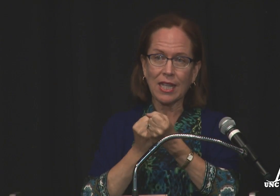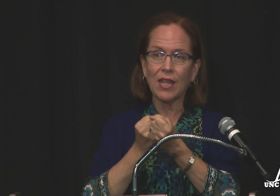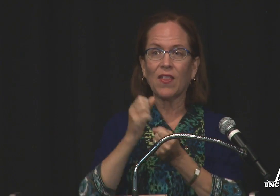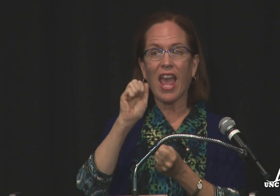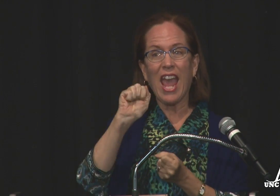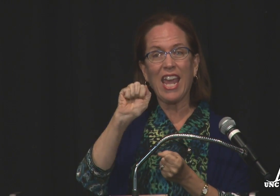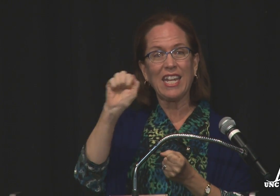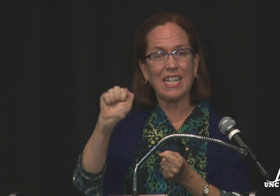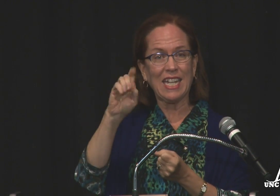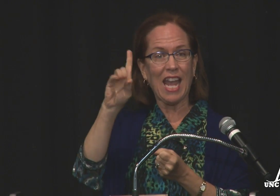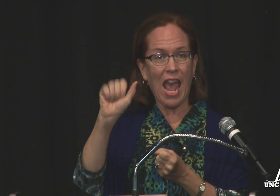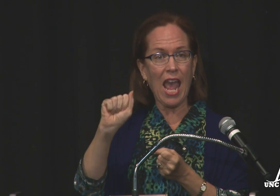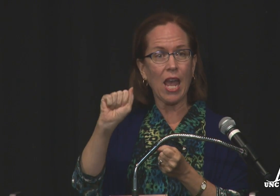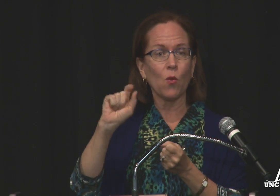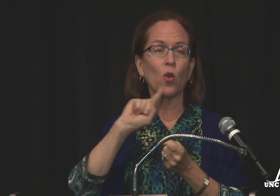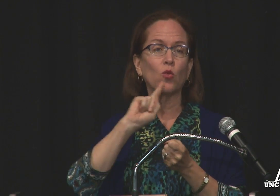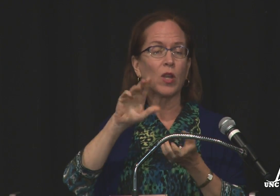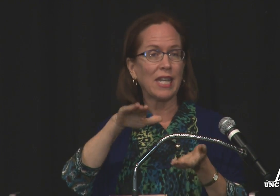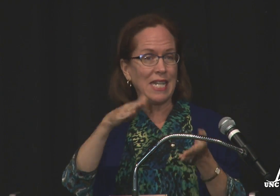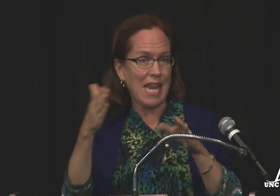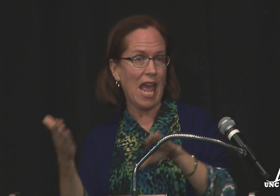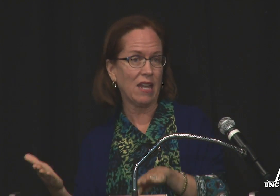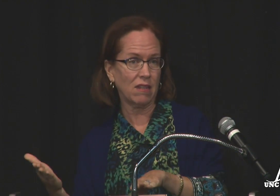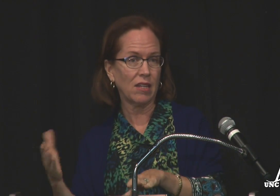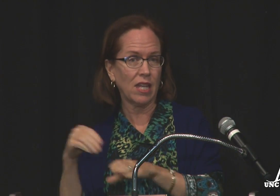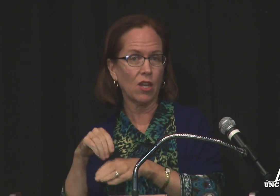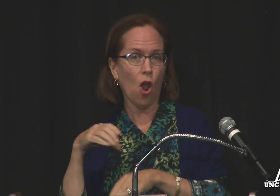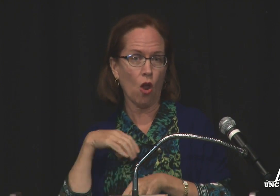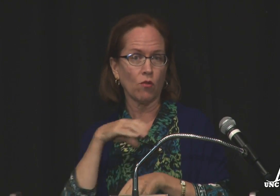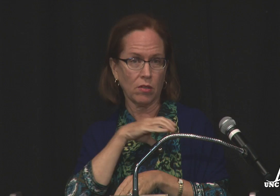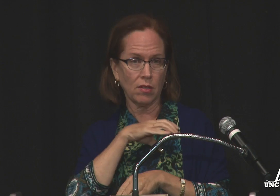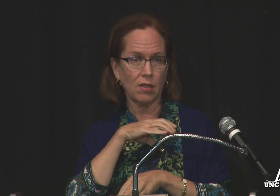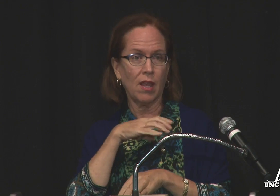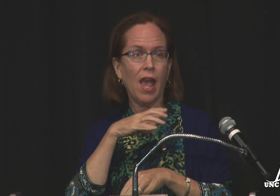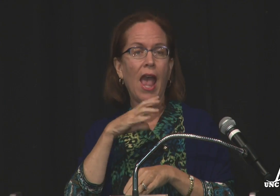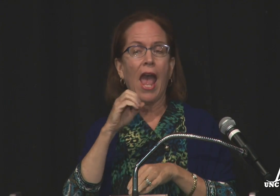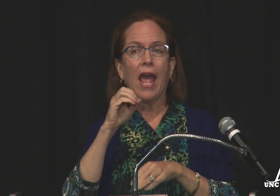the ADA was really dead in Congress.